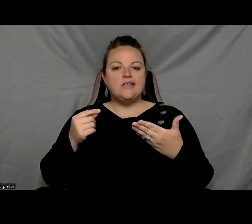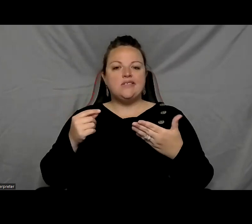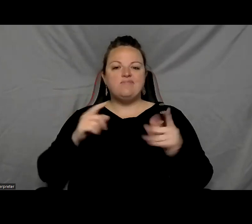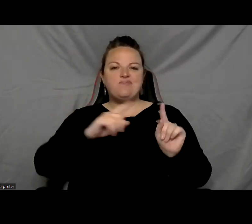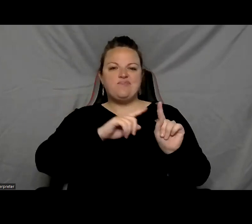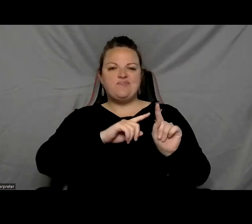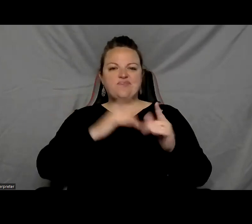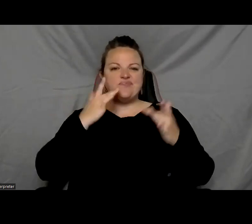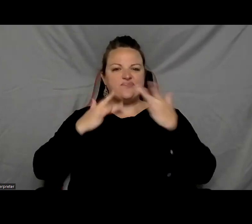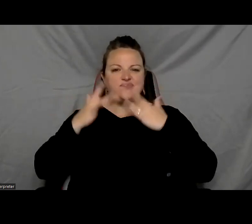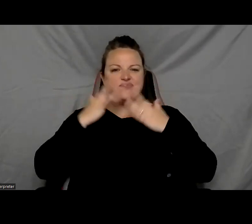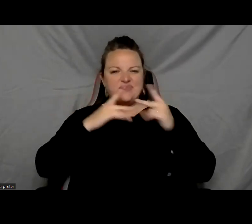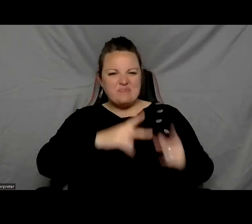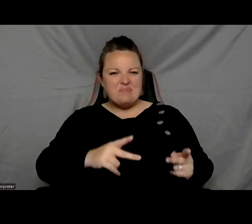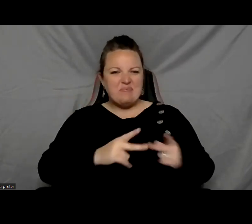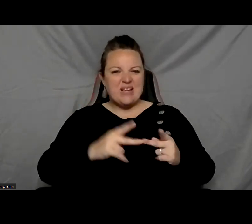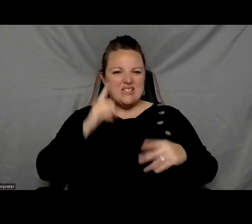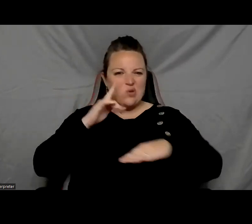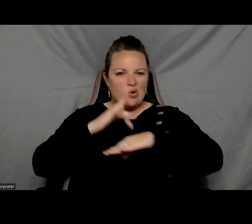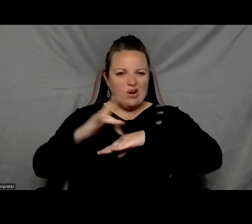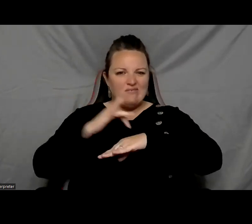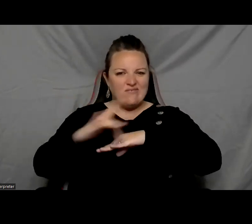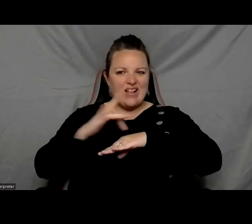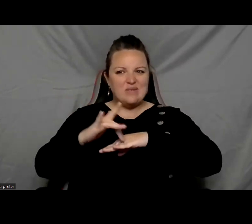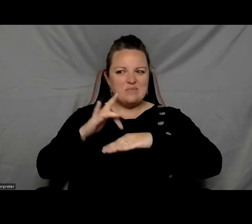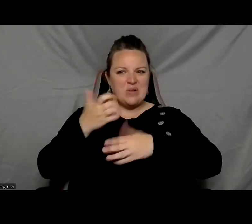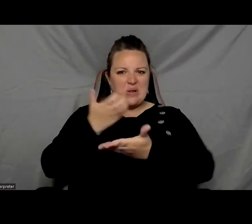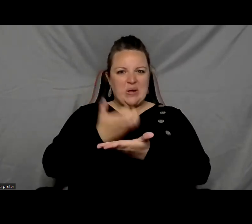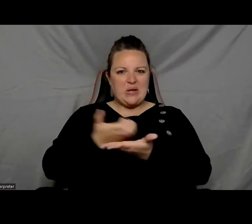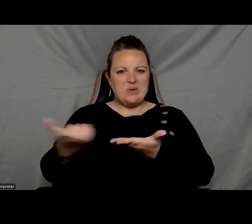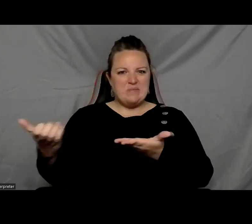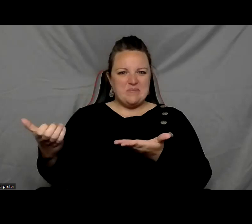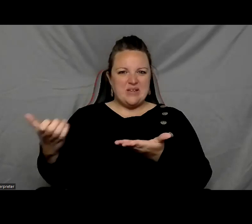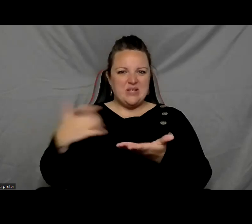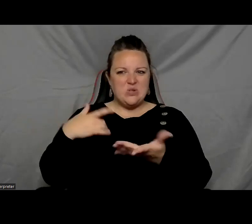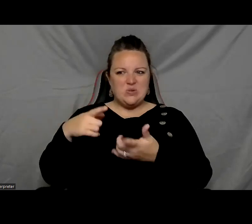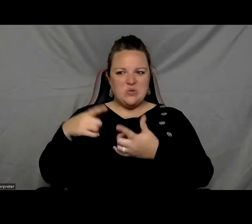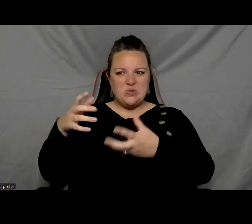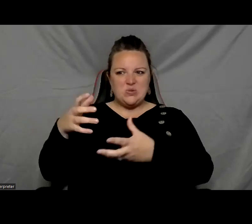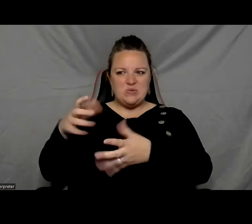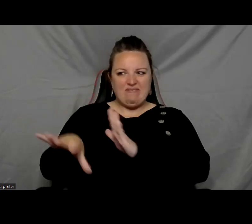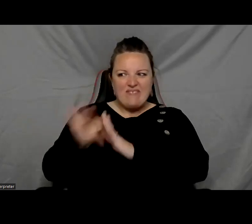and alternate to get the durable medical equipment itself or to get pieces replaced.